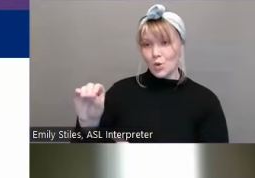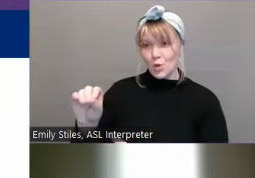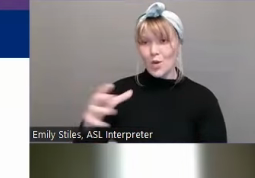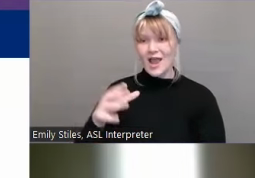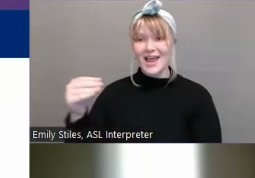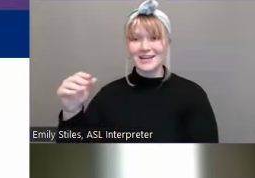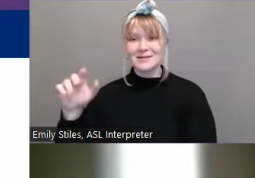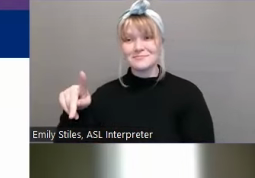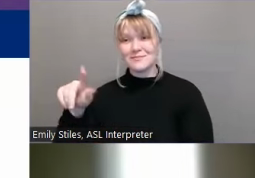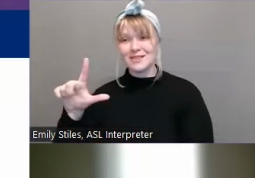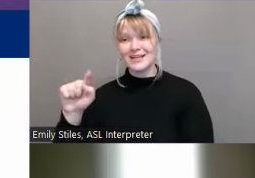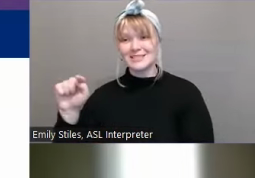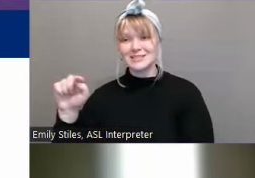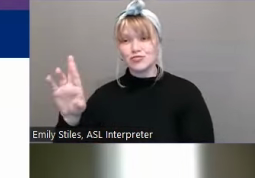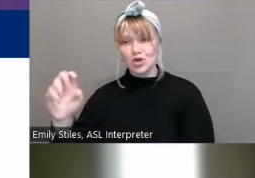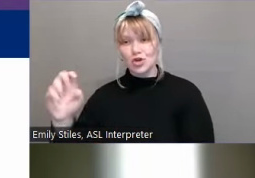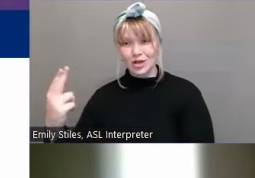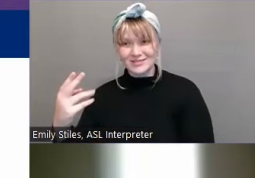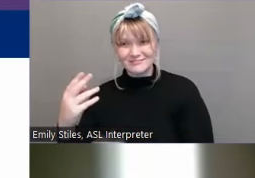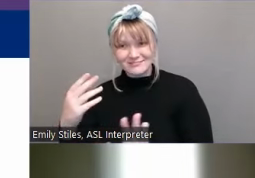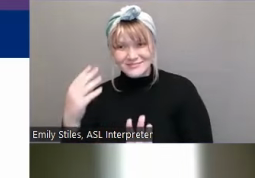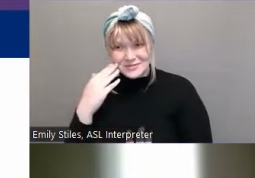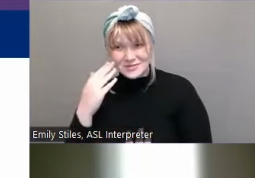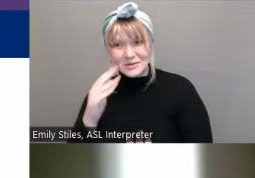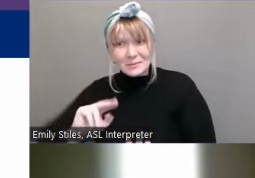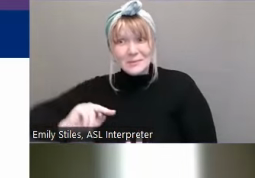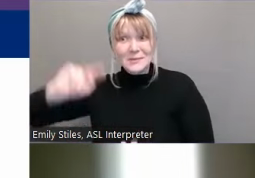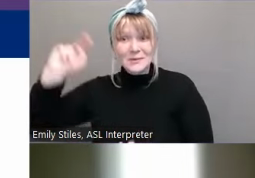And one is a University Center of Excellence in Developmental Disabilities.